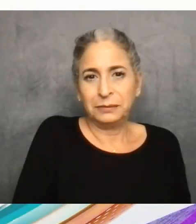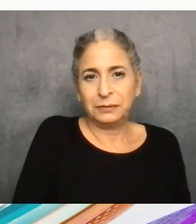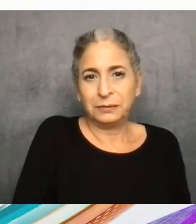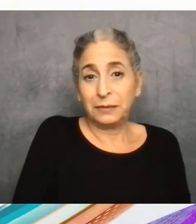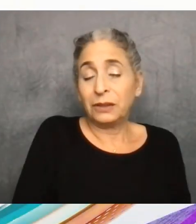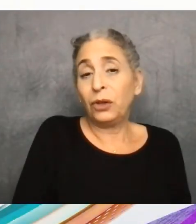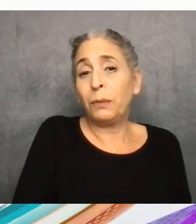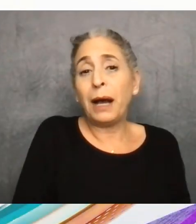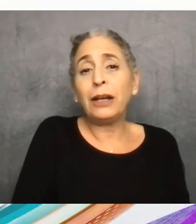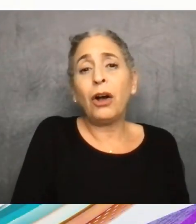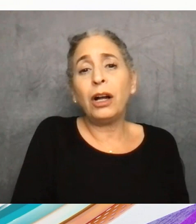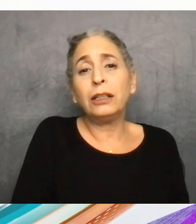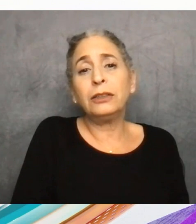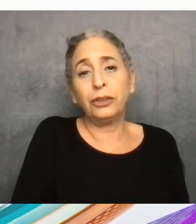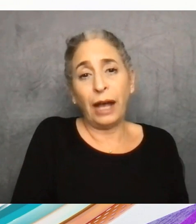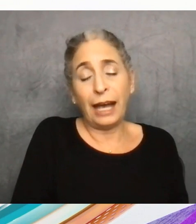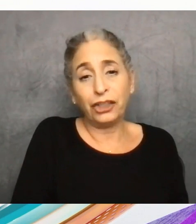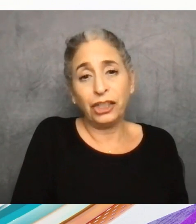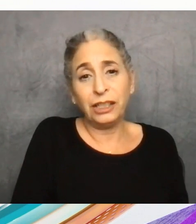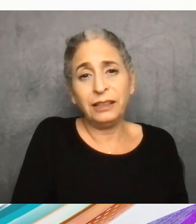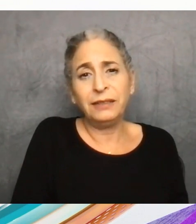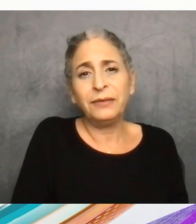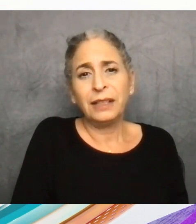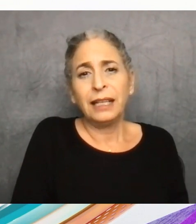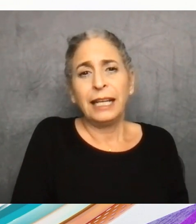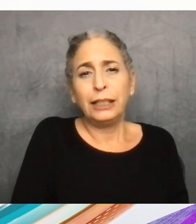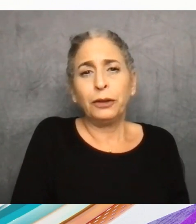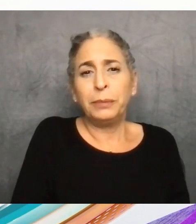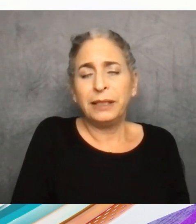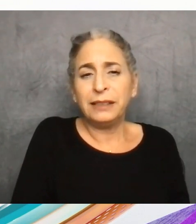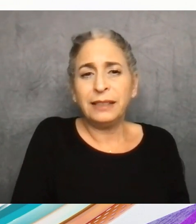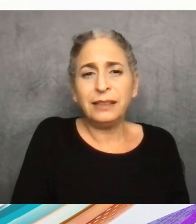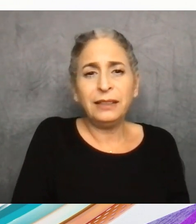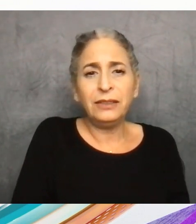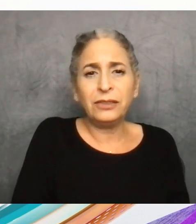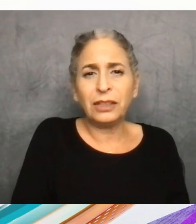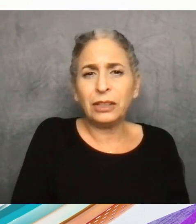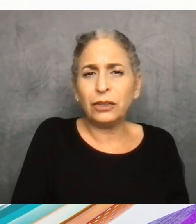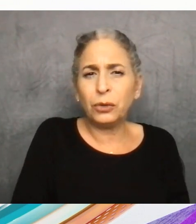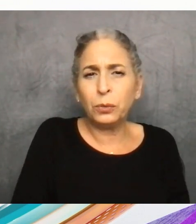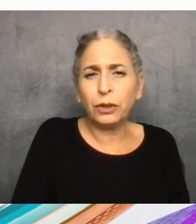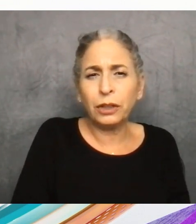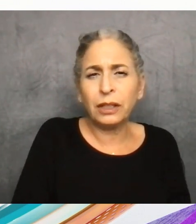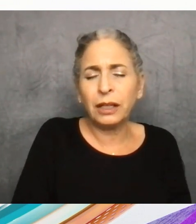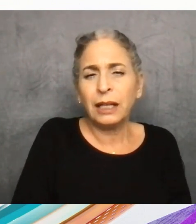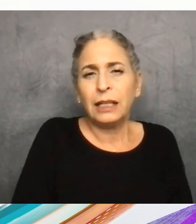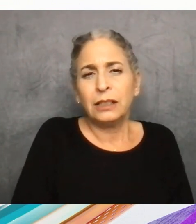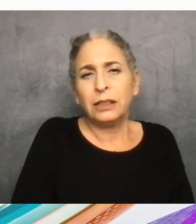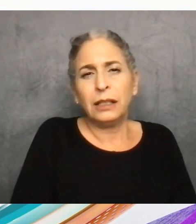My call to action is for businesses to work